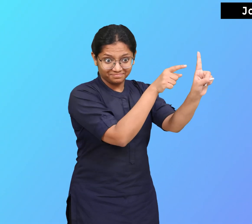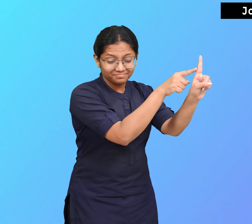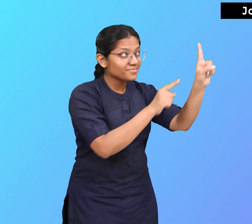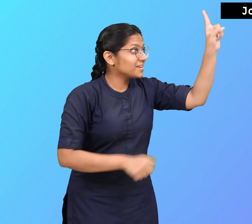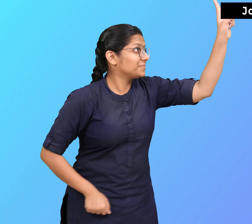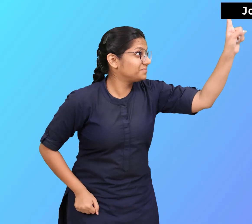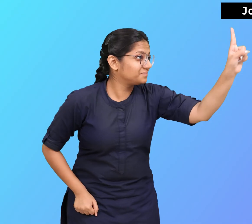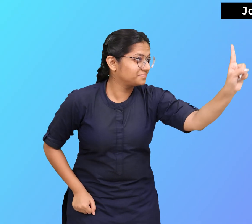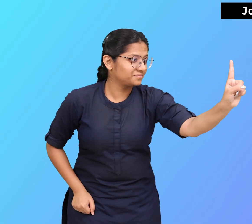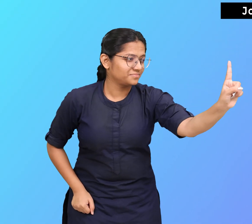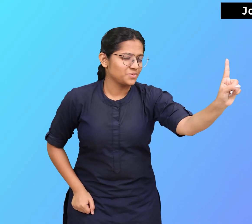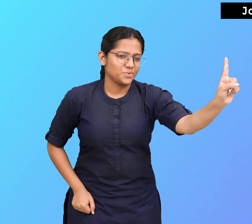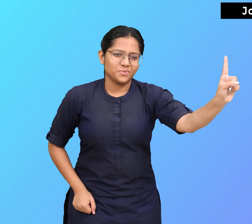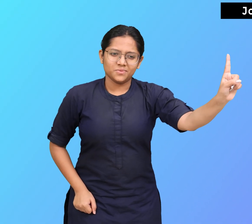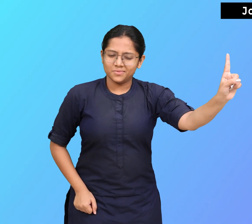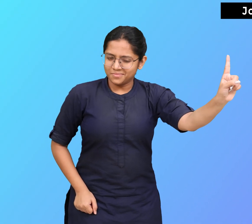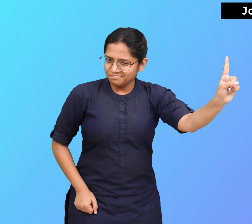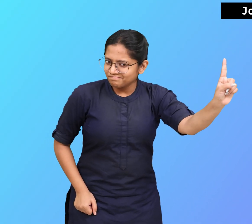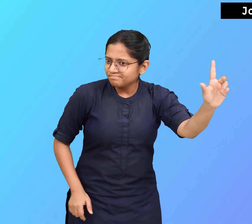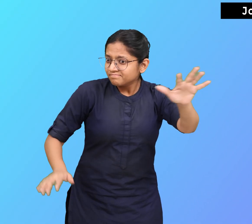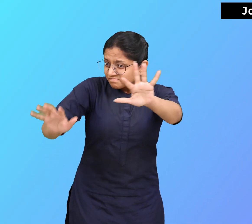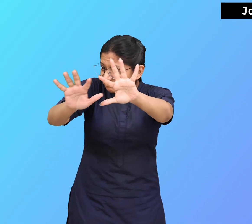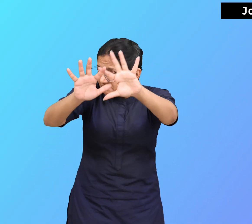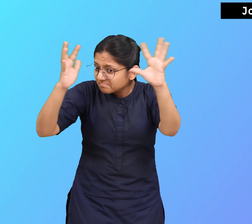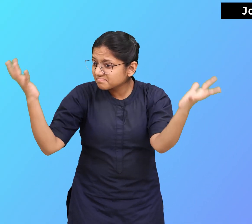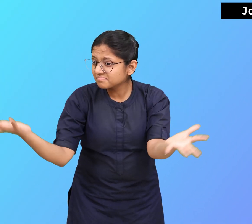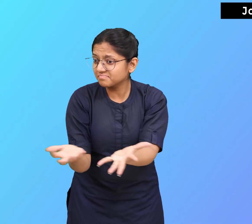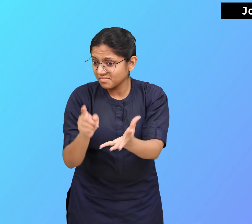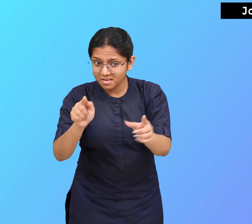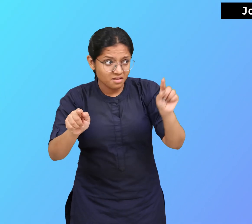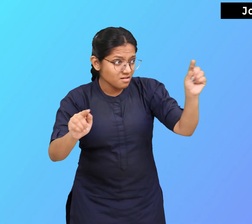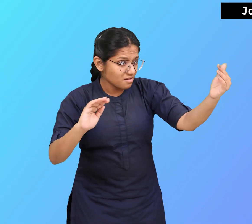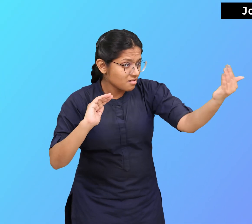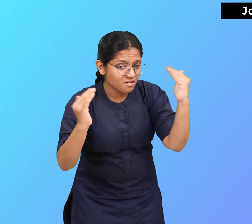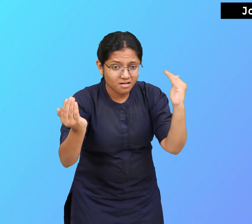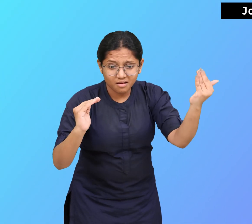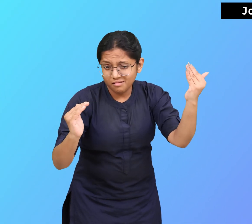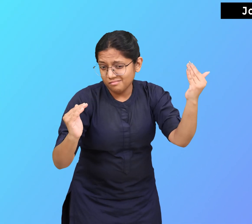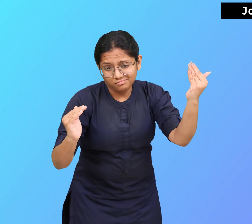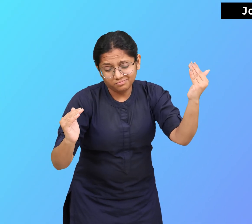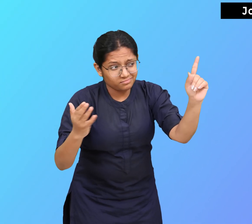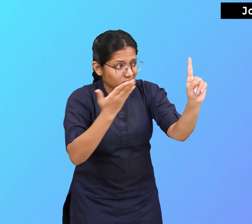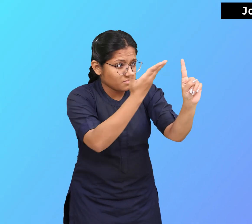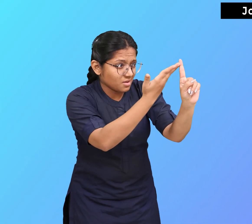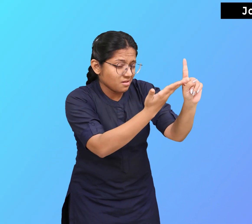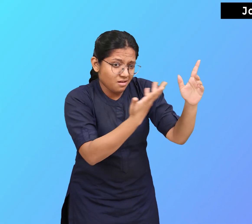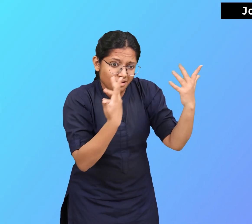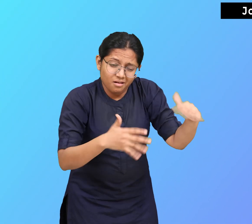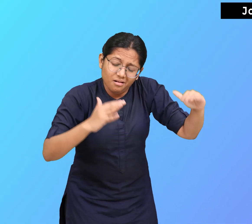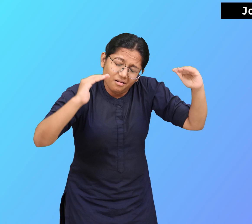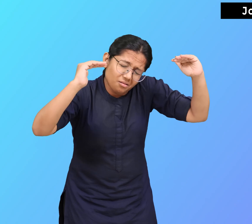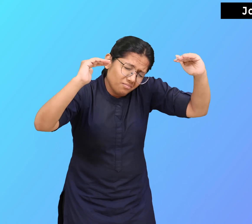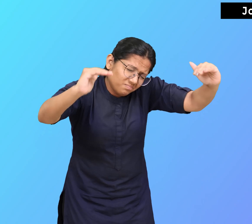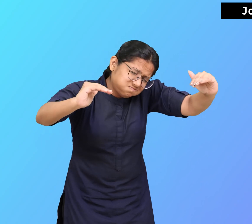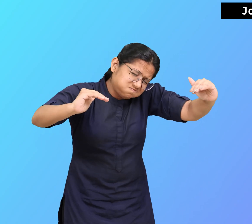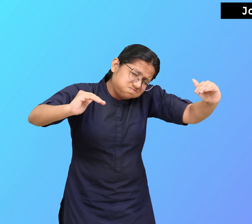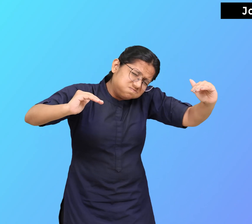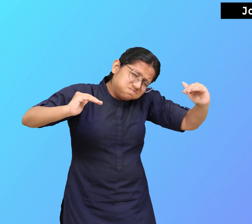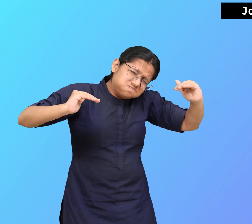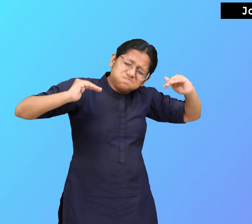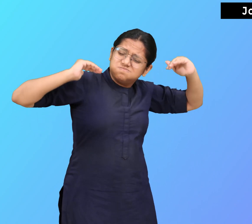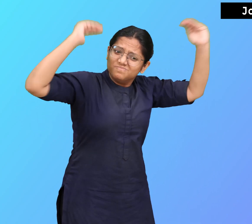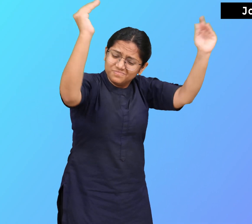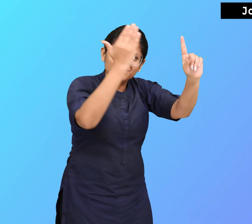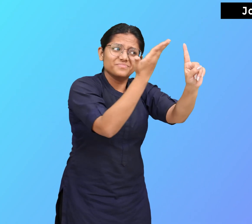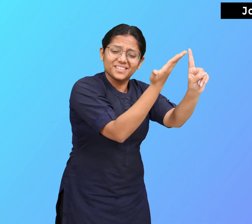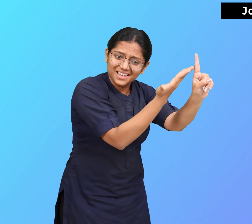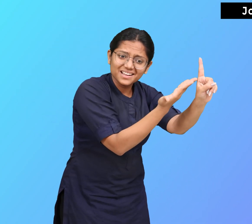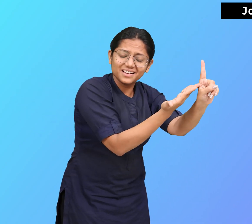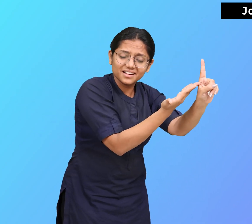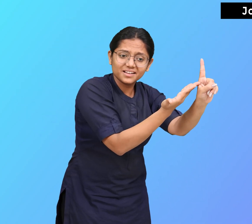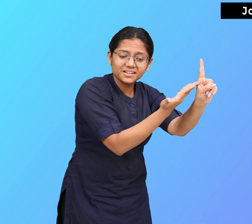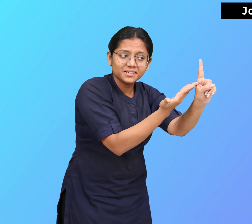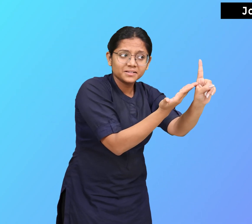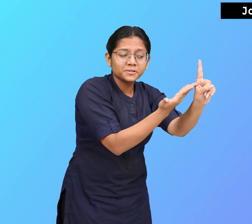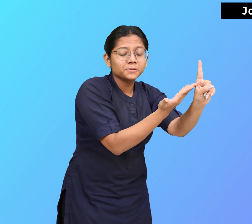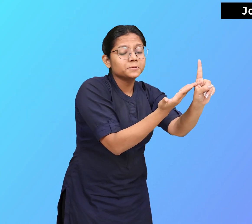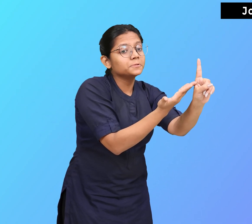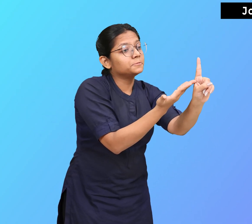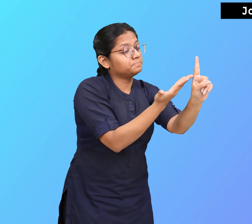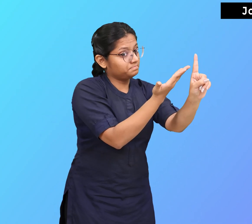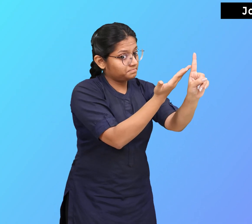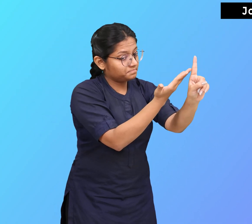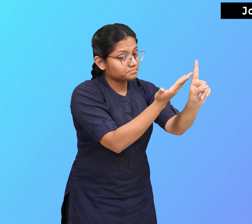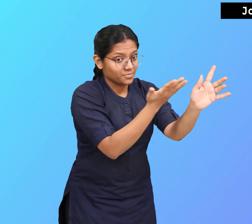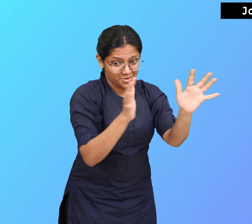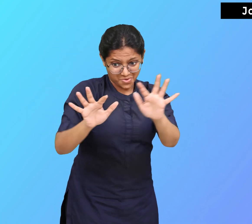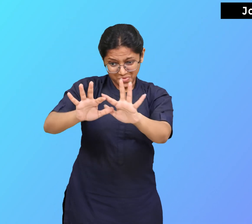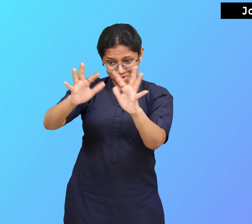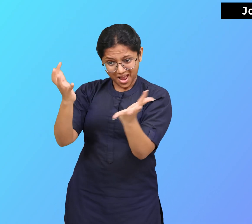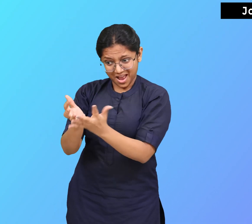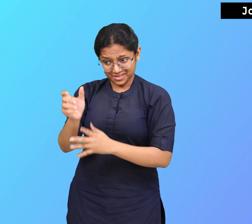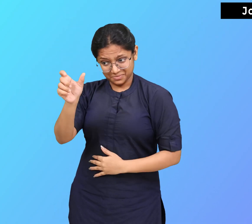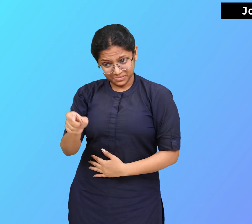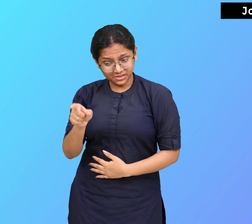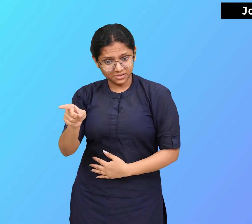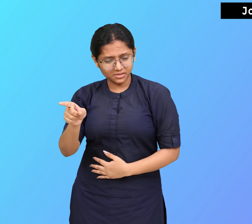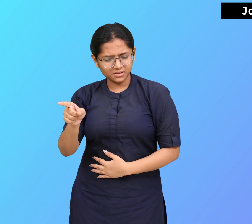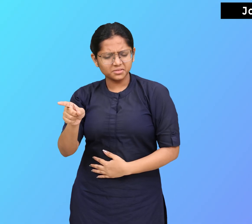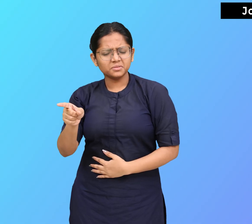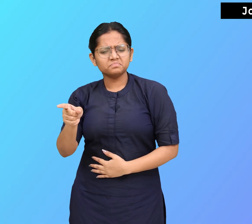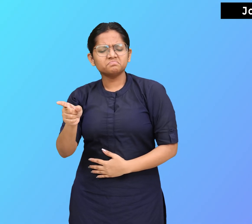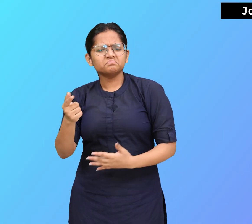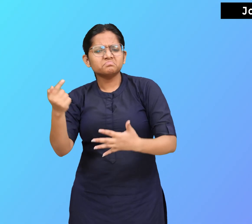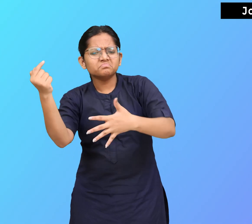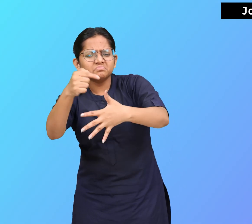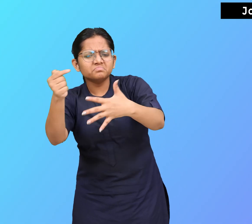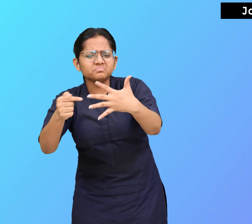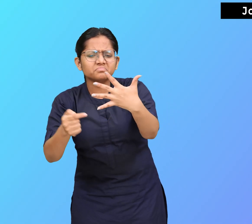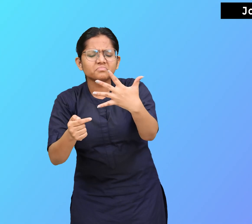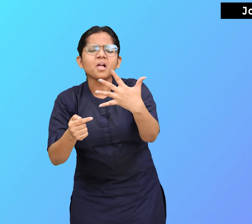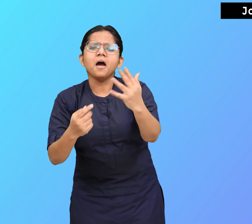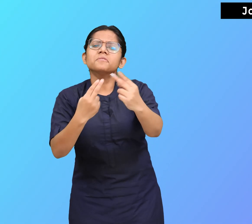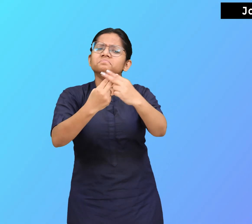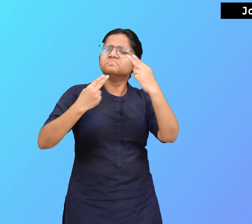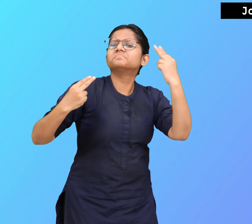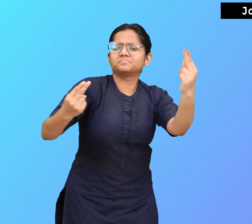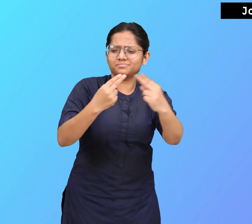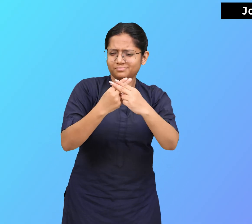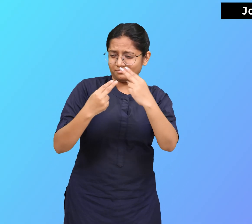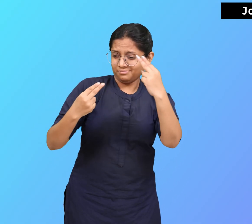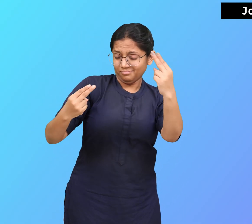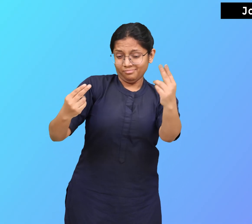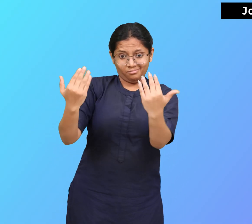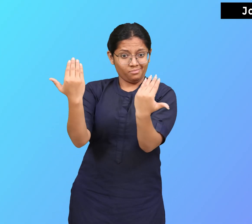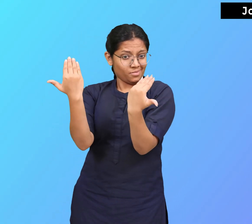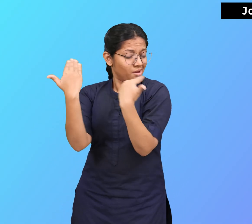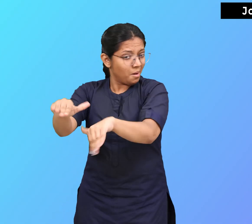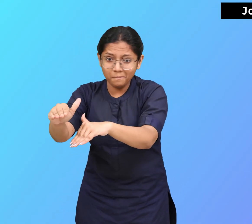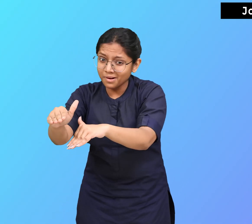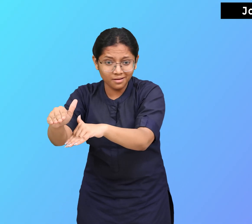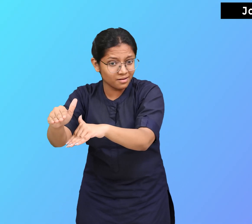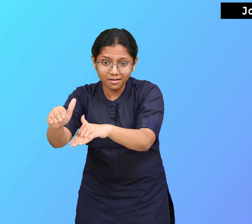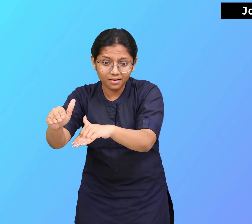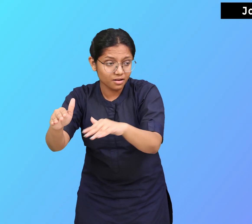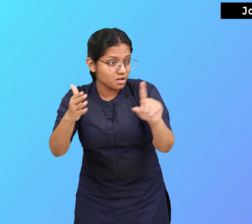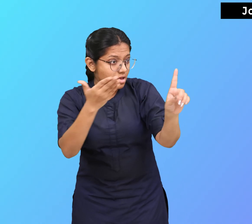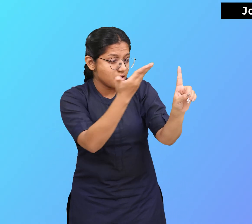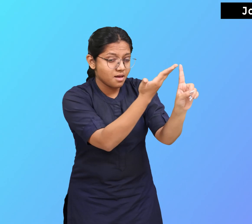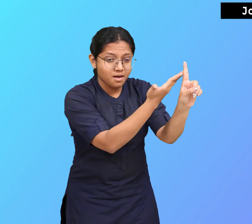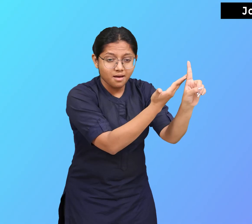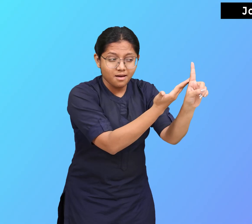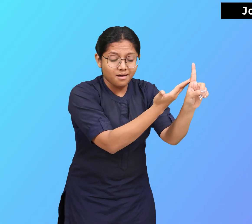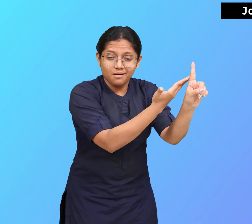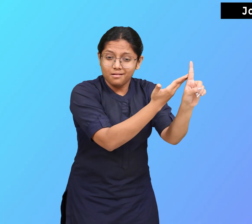“The one who comes from above is greater than all others. The one who is from the earth belongs to the earth. He talks about things that are on the earth.